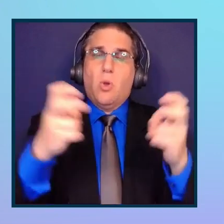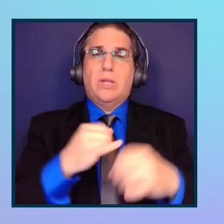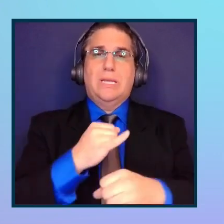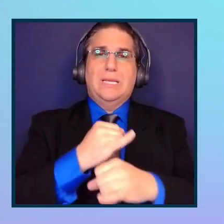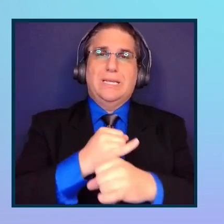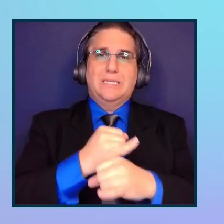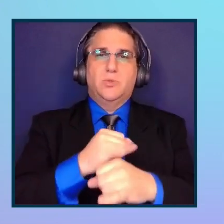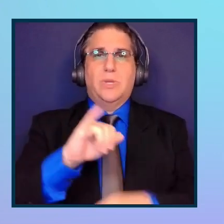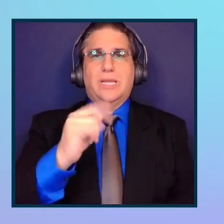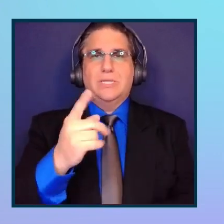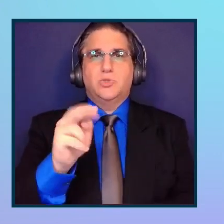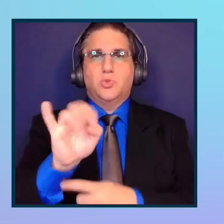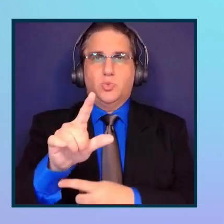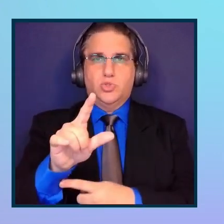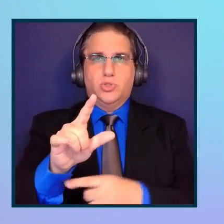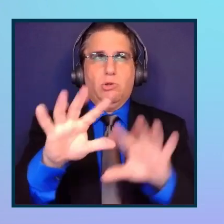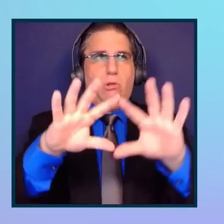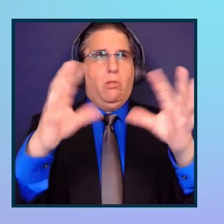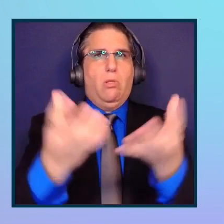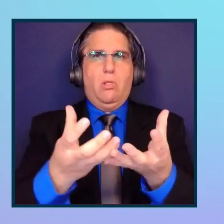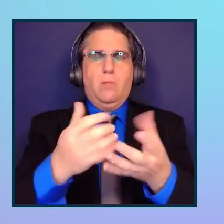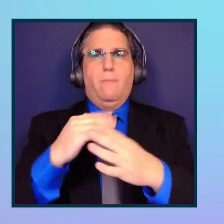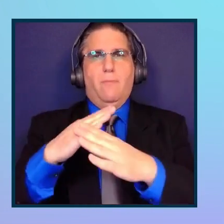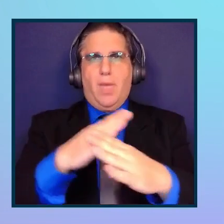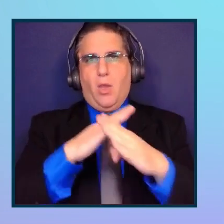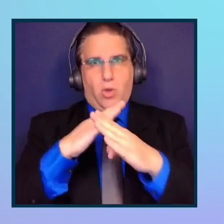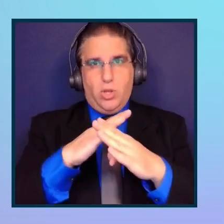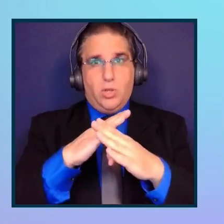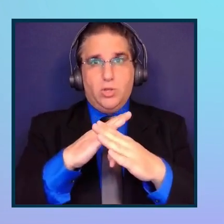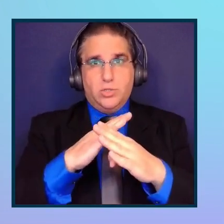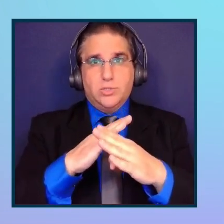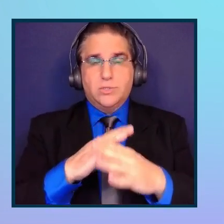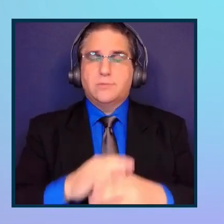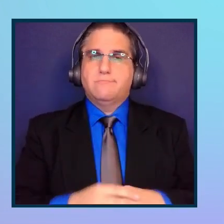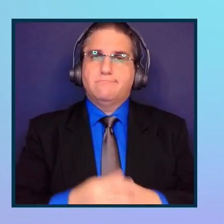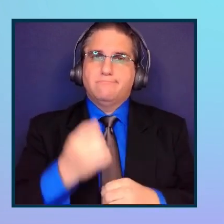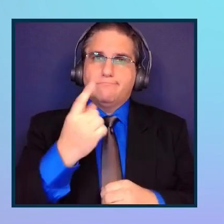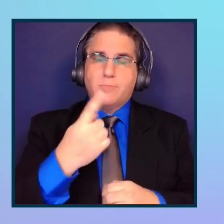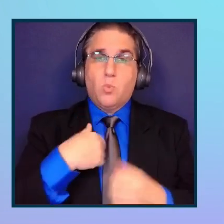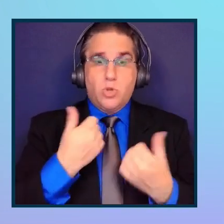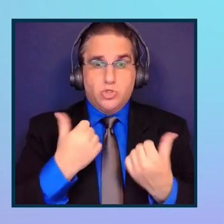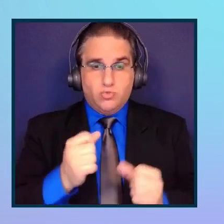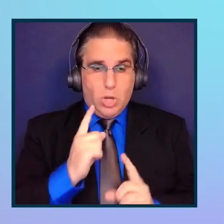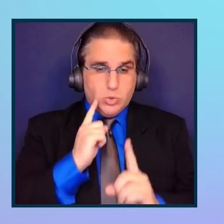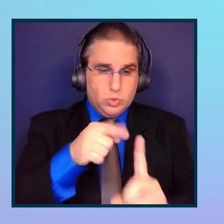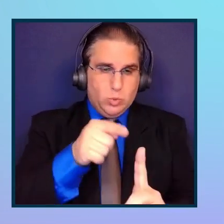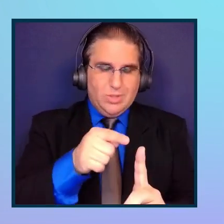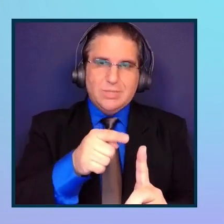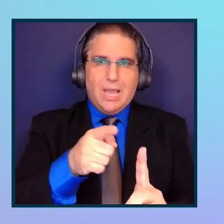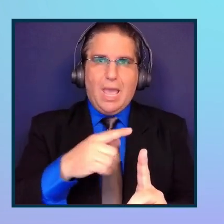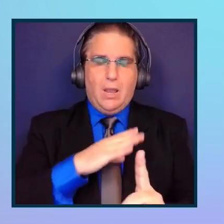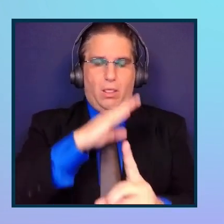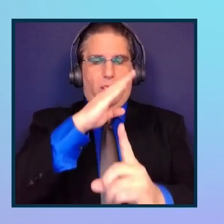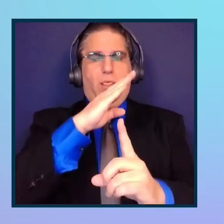from pushing things through that we're trying to do. And so I just wanted to acknowledge that disconnect.